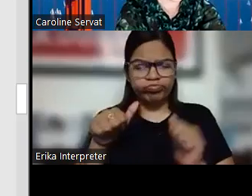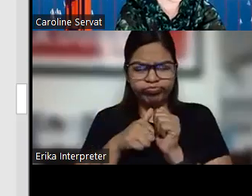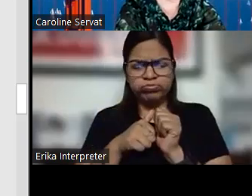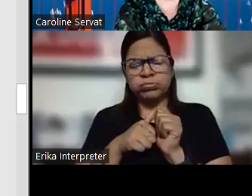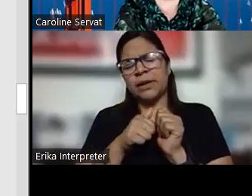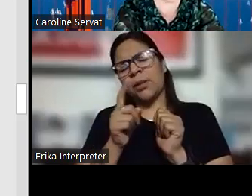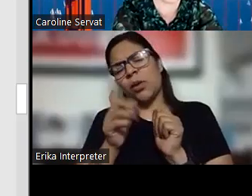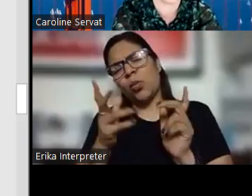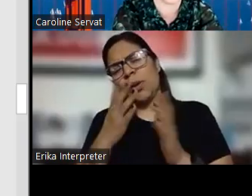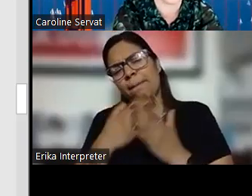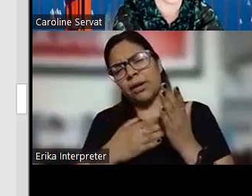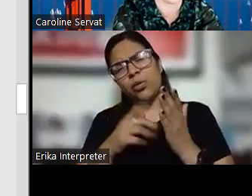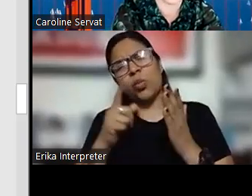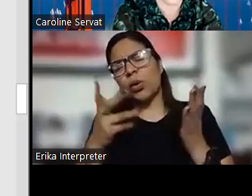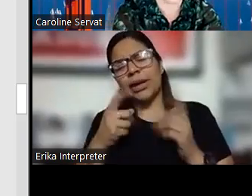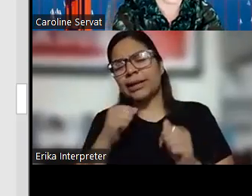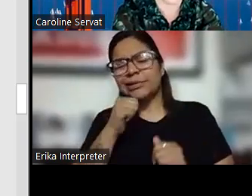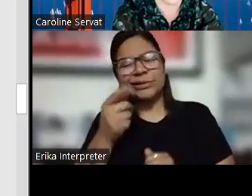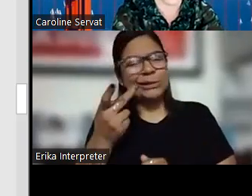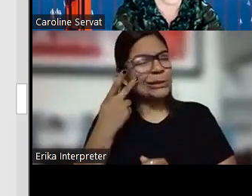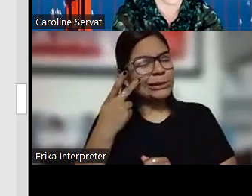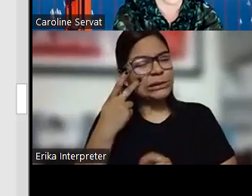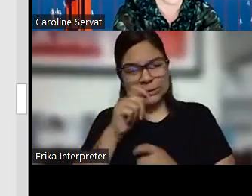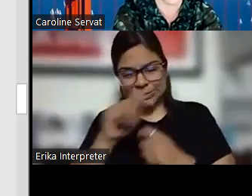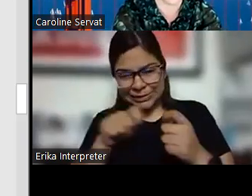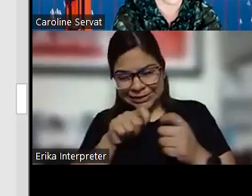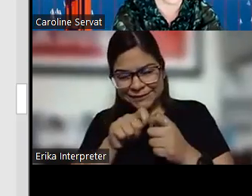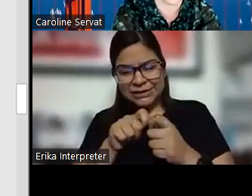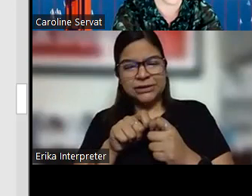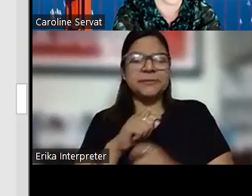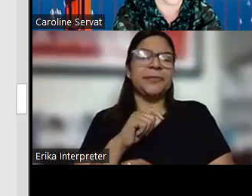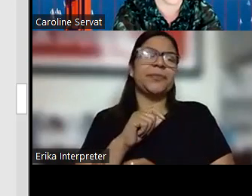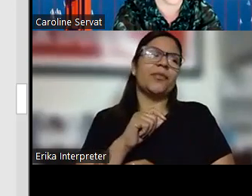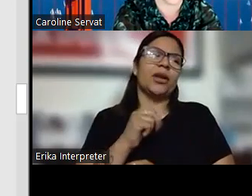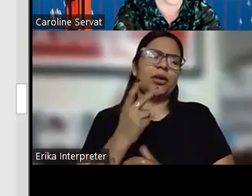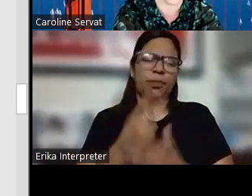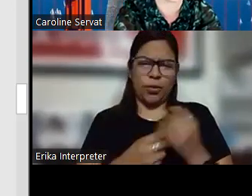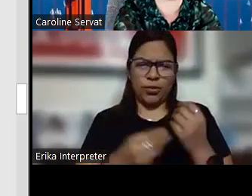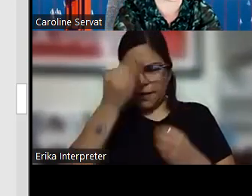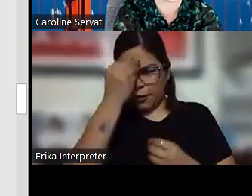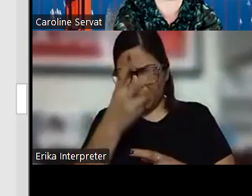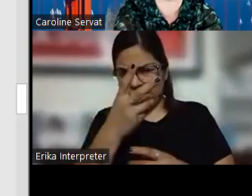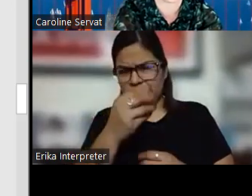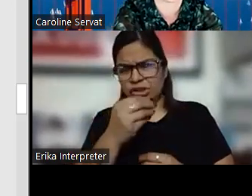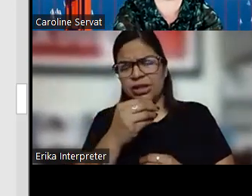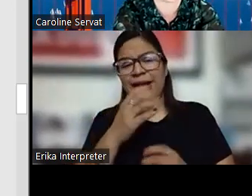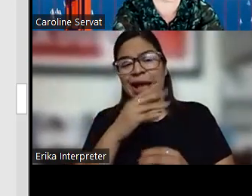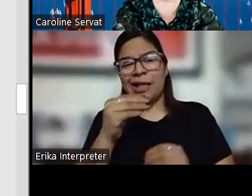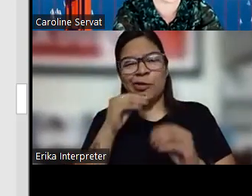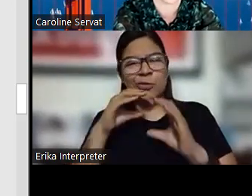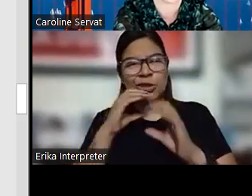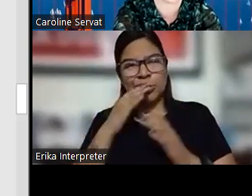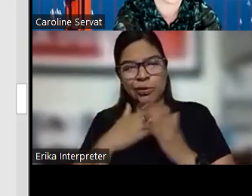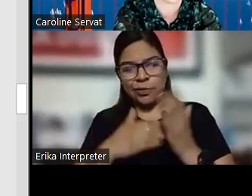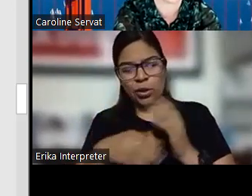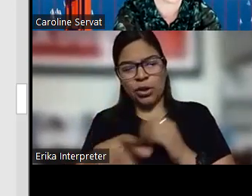really see uh explicitly called out in both the information systems and Communications was um kind